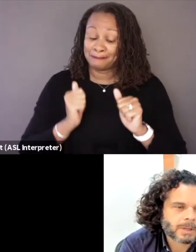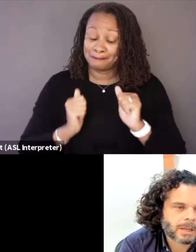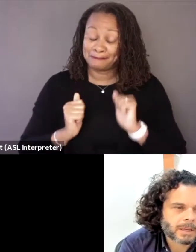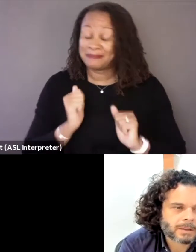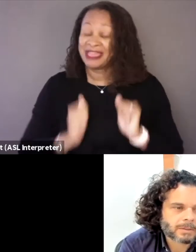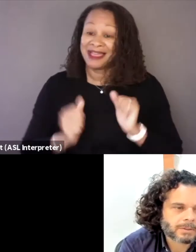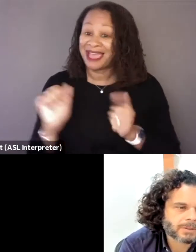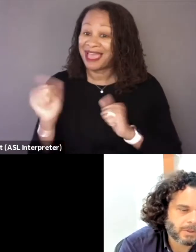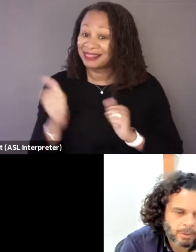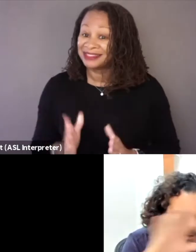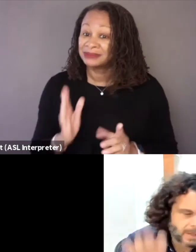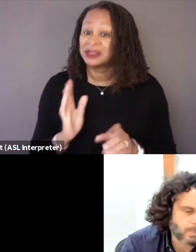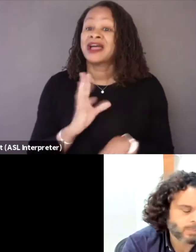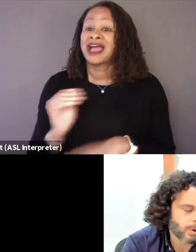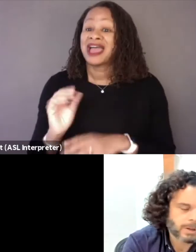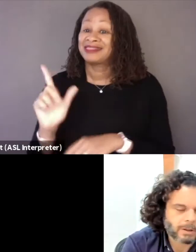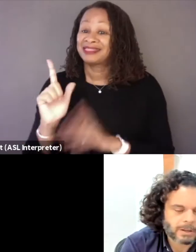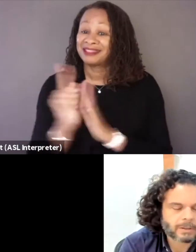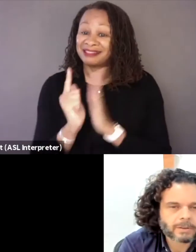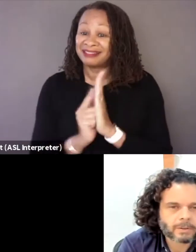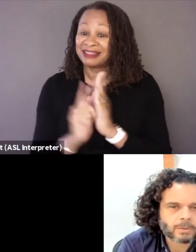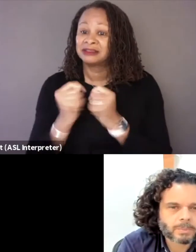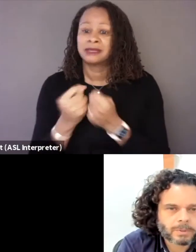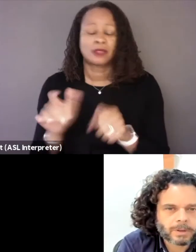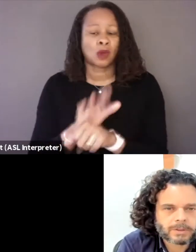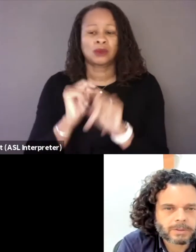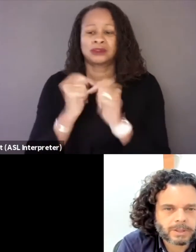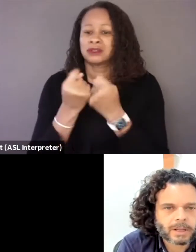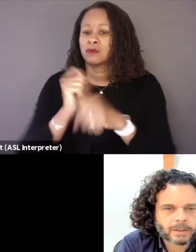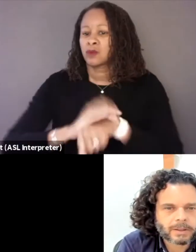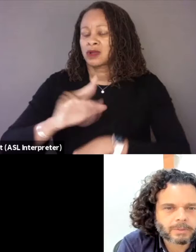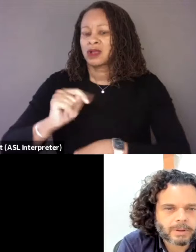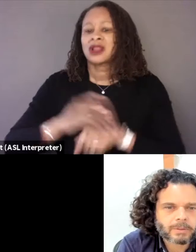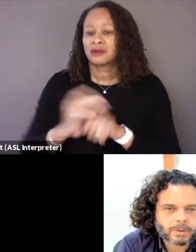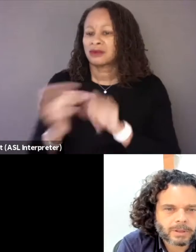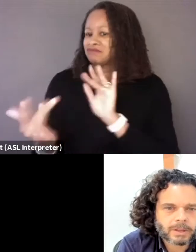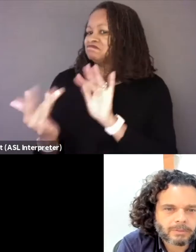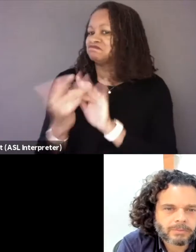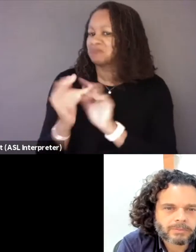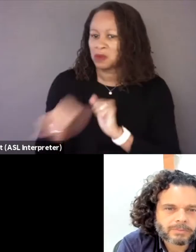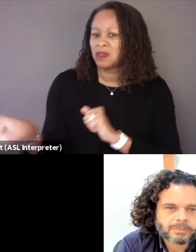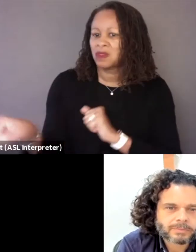just the whole team working on it. So we're pretty much in contact with everyone. Yeah.